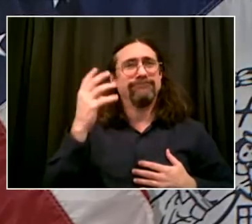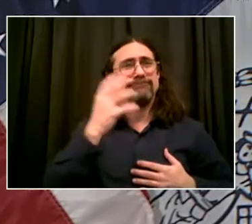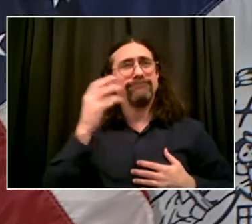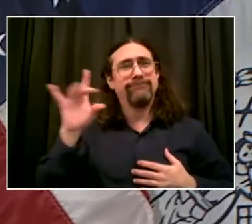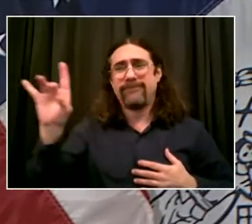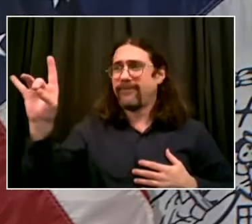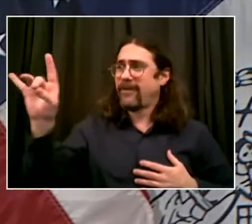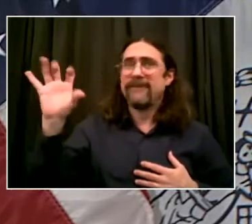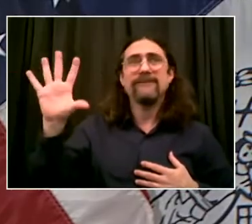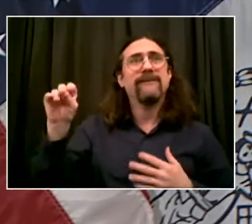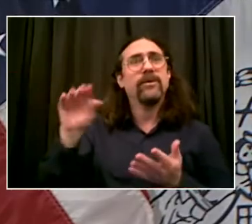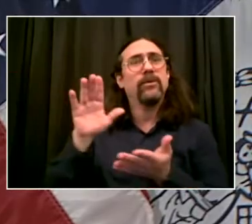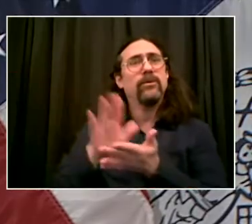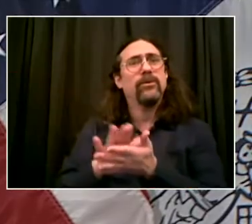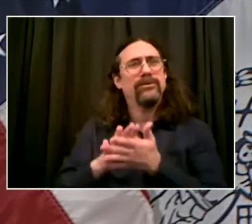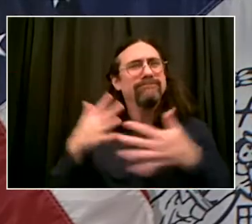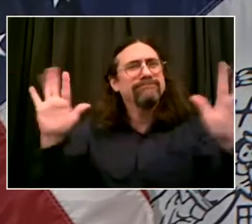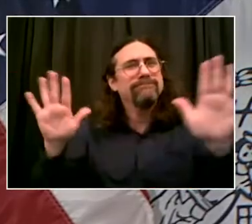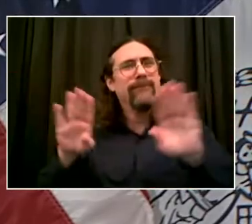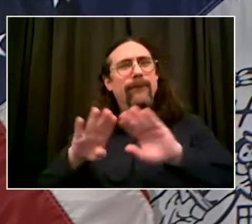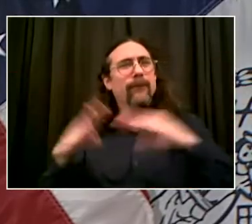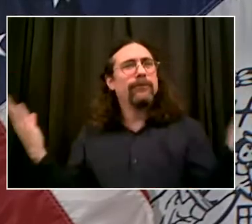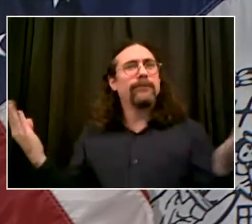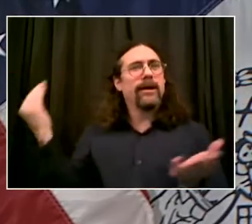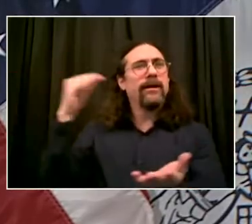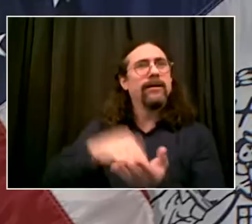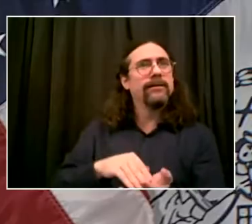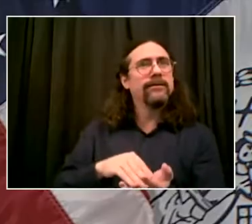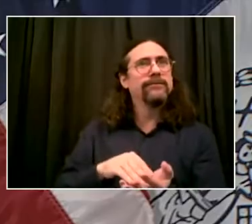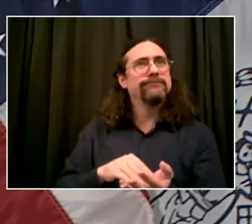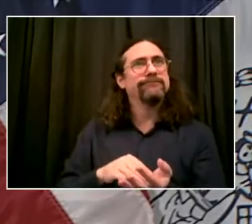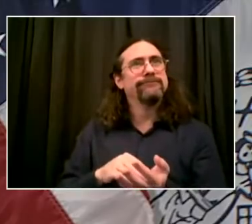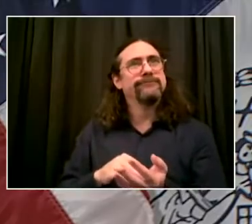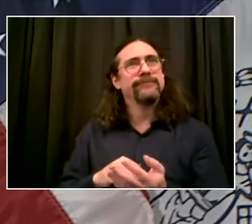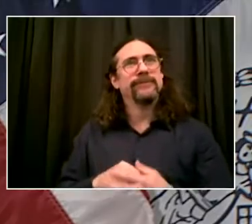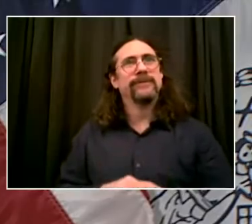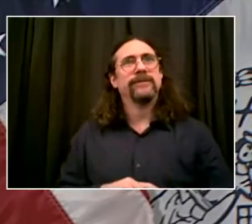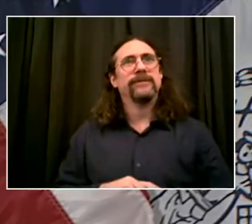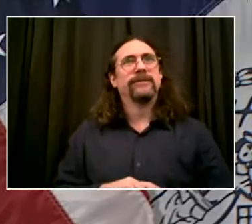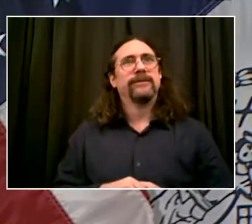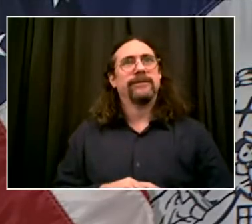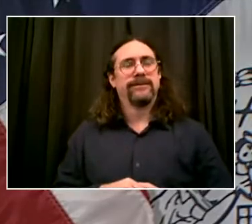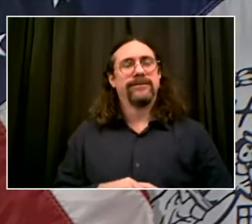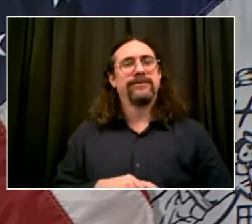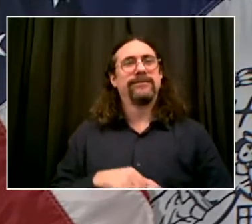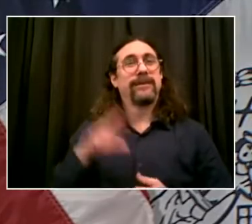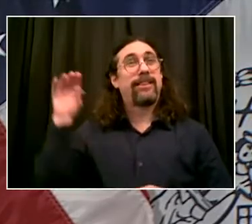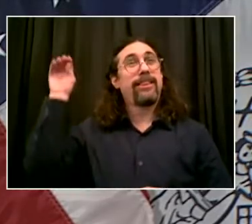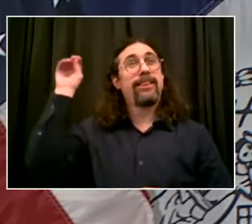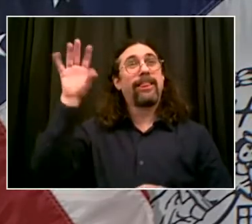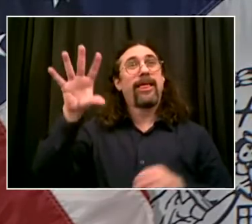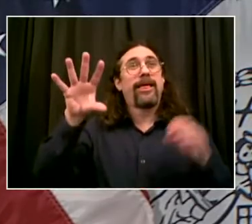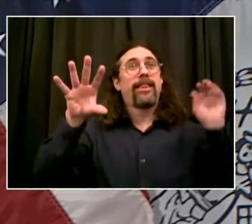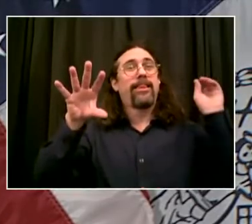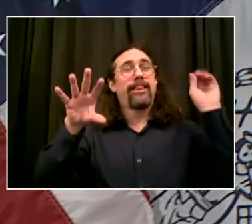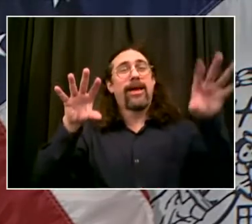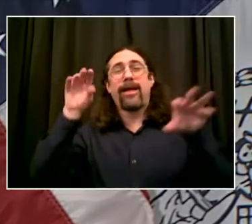TEACHERS BRING, THE WAY THEY SUPPORRT AND LOVE OUR KIDS. THAT IS HAPPENING AGAA IN ALALOVL EER THIS CITY. 850 SCHOOLS.